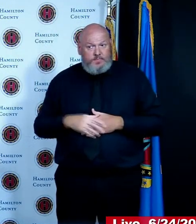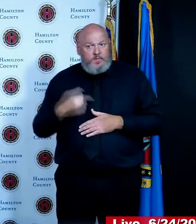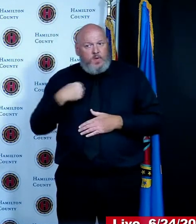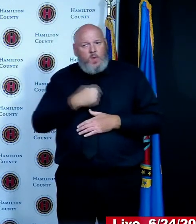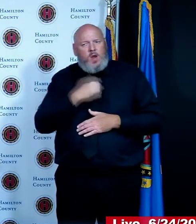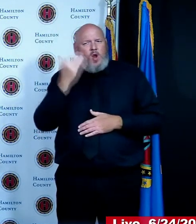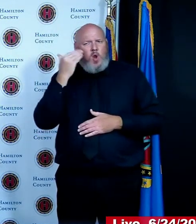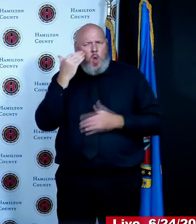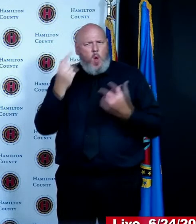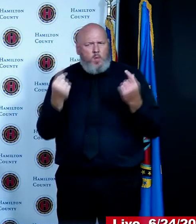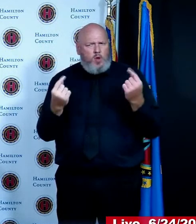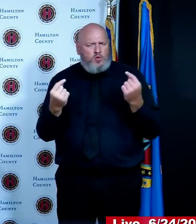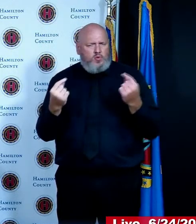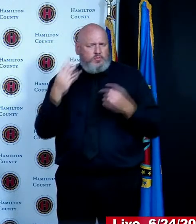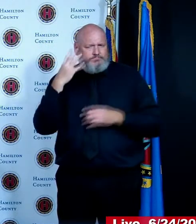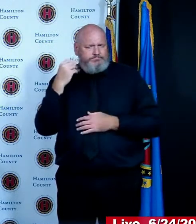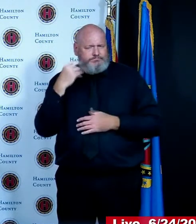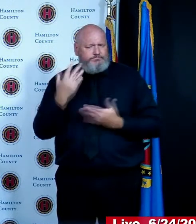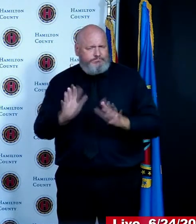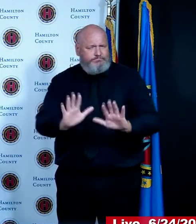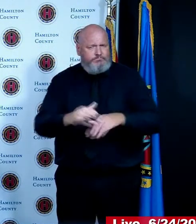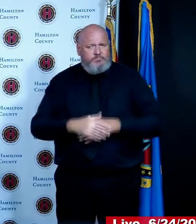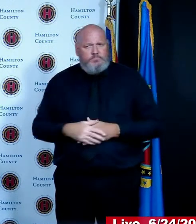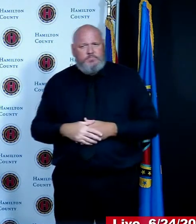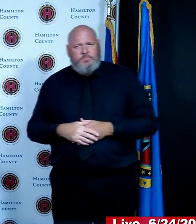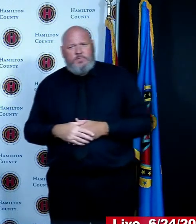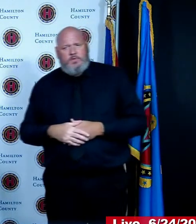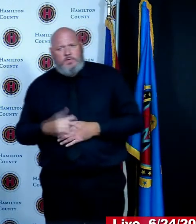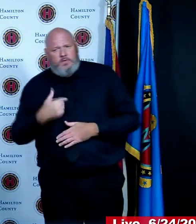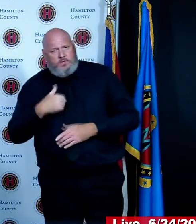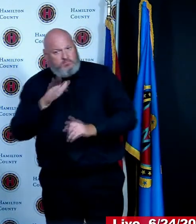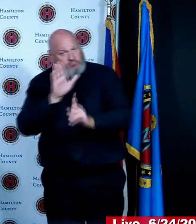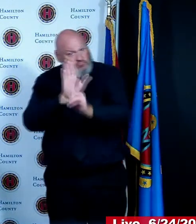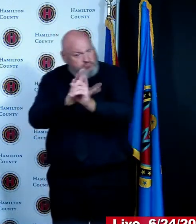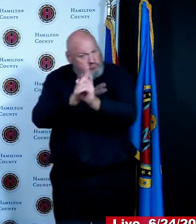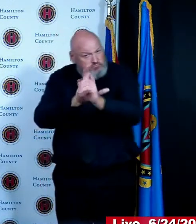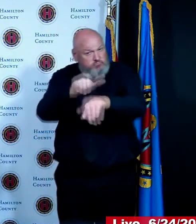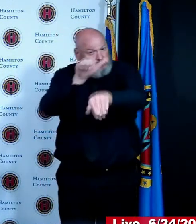and so this is a reminder to keep doing it yes have things opened up